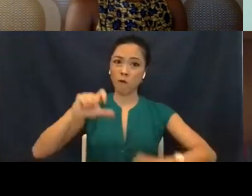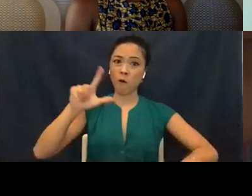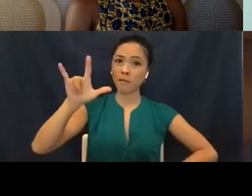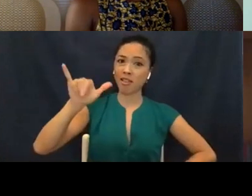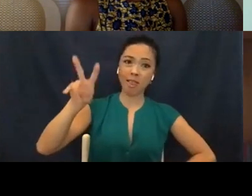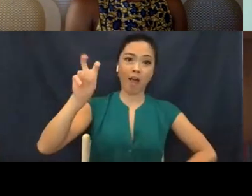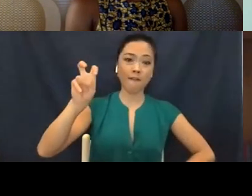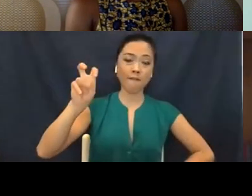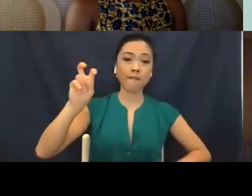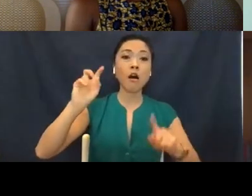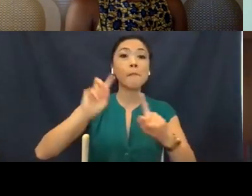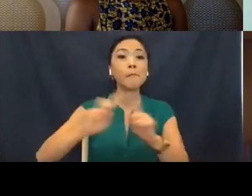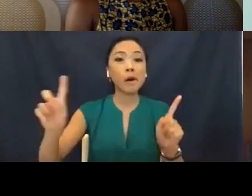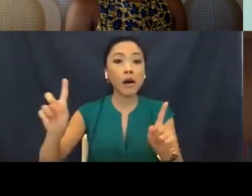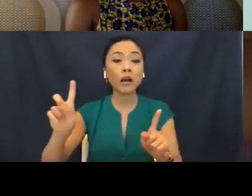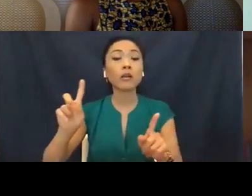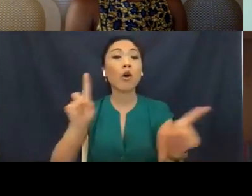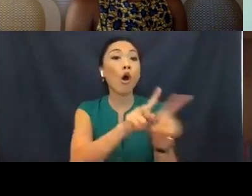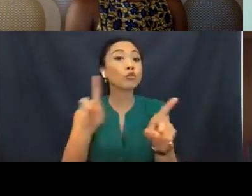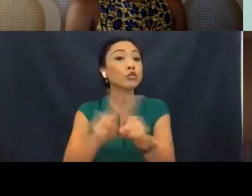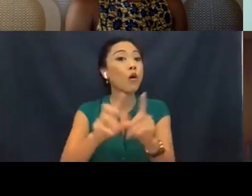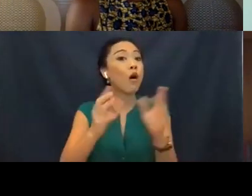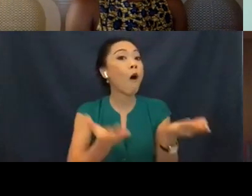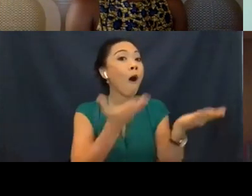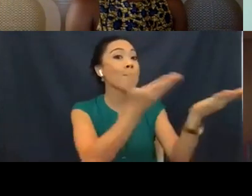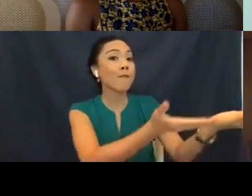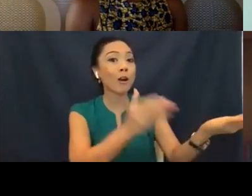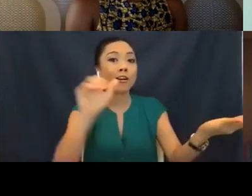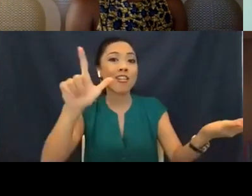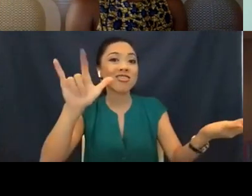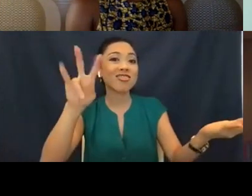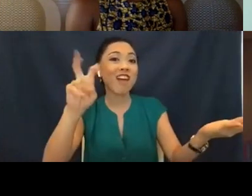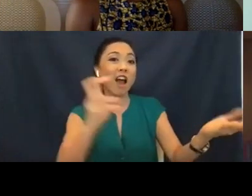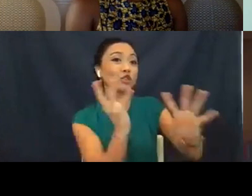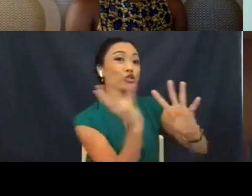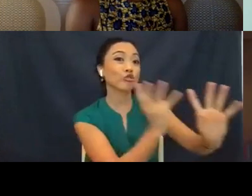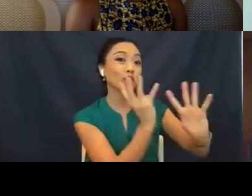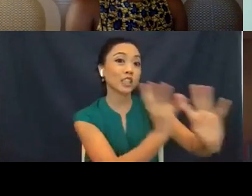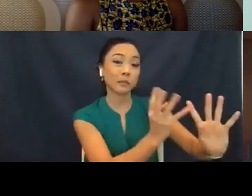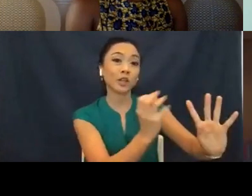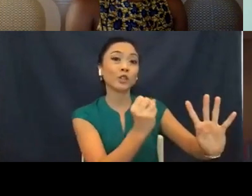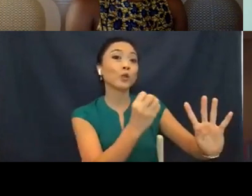live stream, so those audiences for whatever reason will never buy a ticket will be able